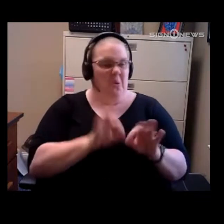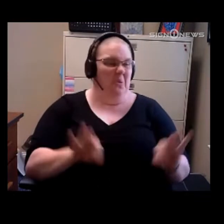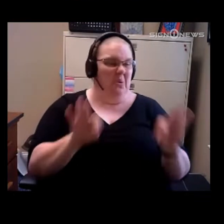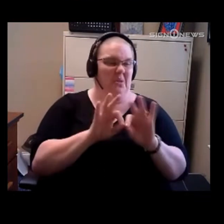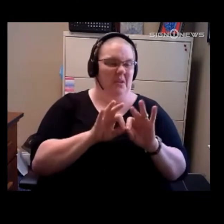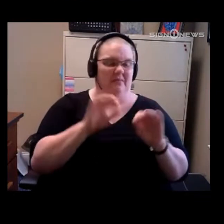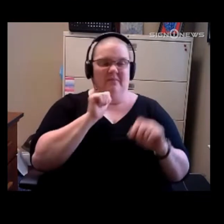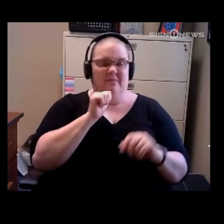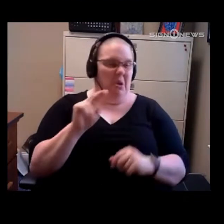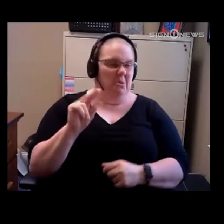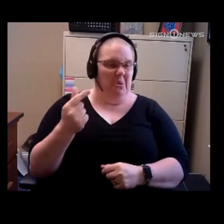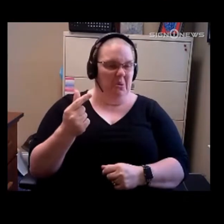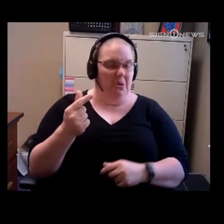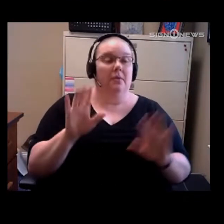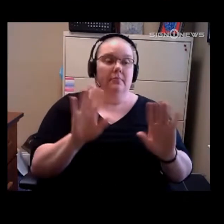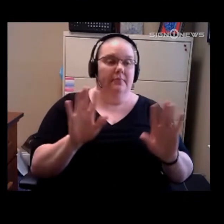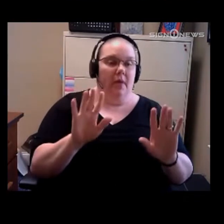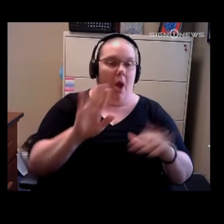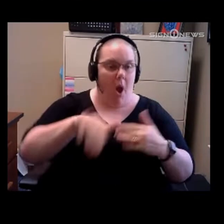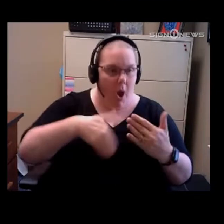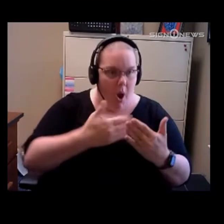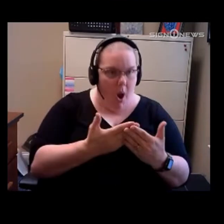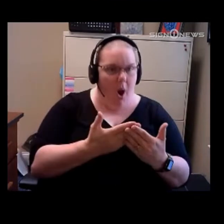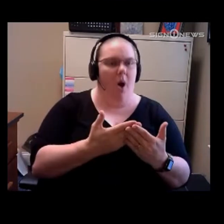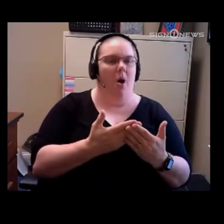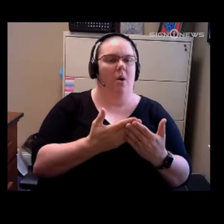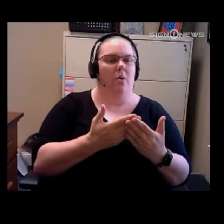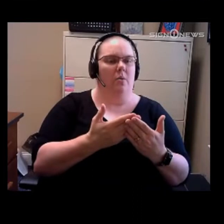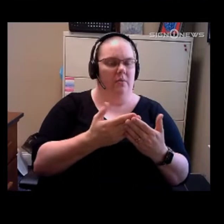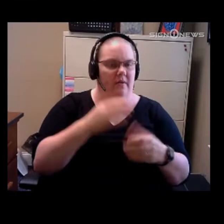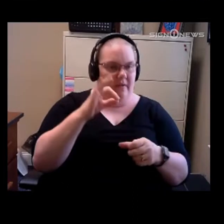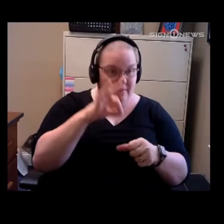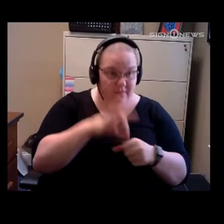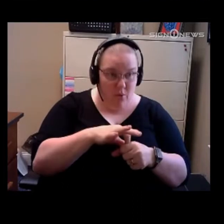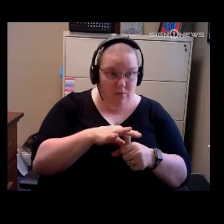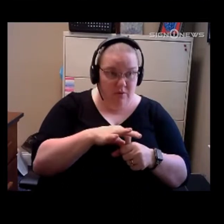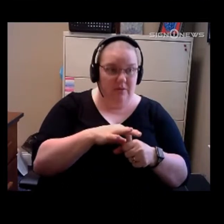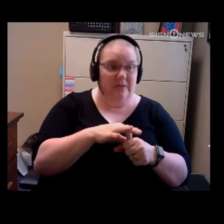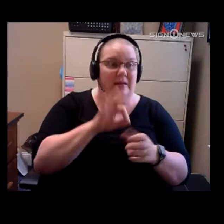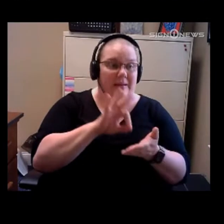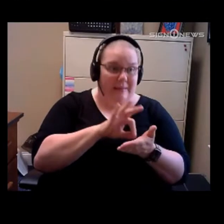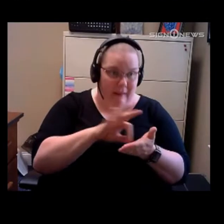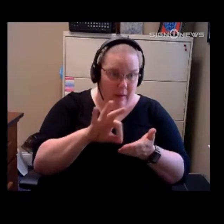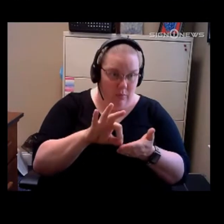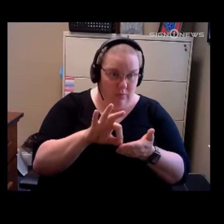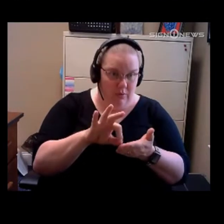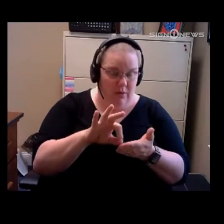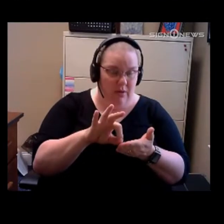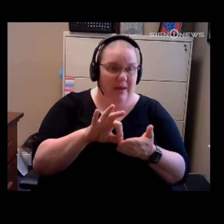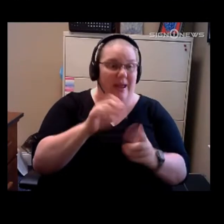all I'd like to do impact your everyday life so please try get the person in the